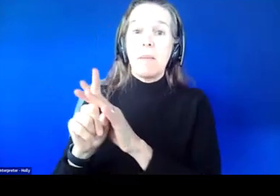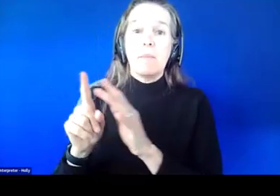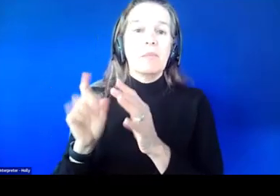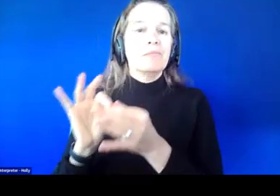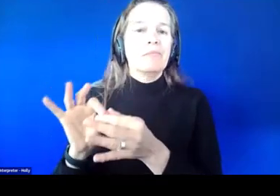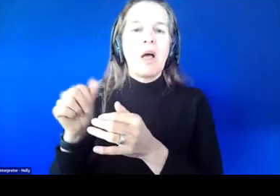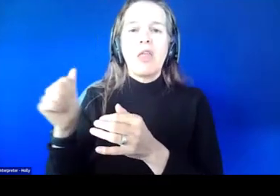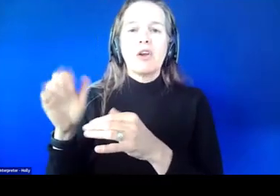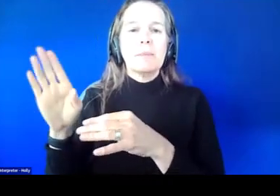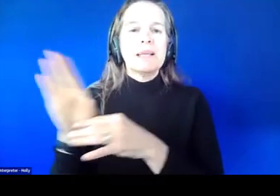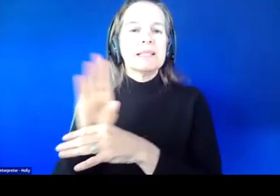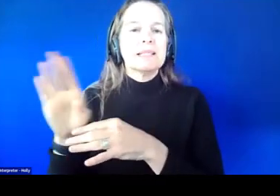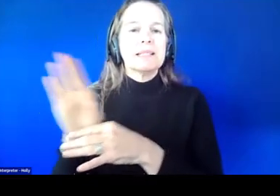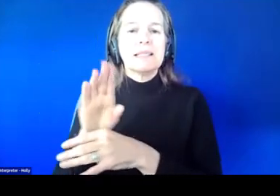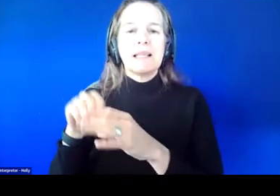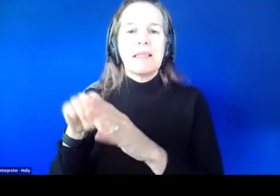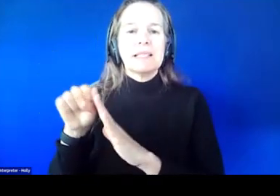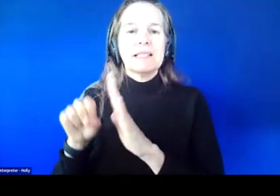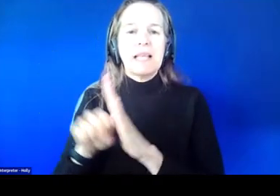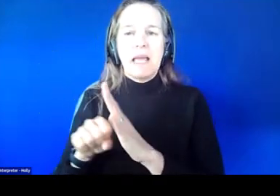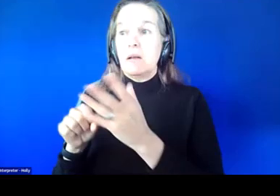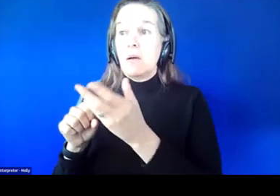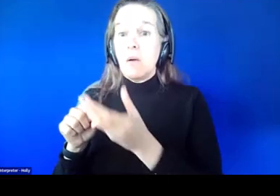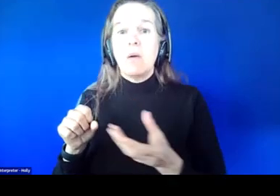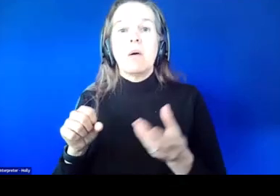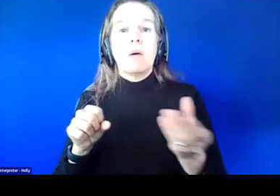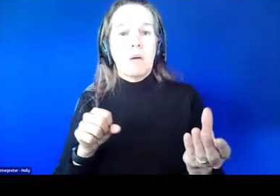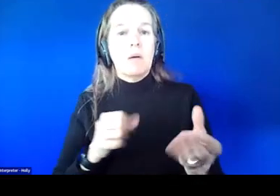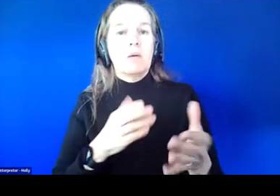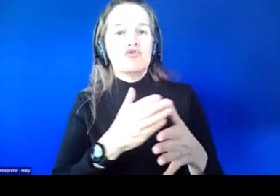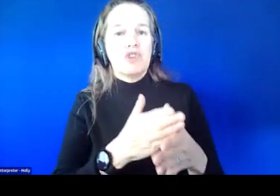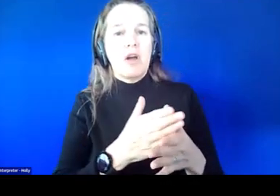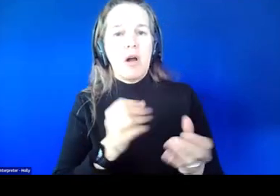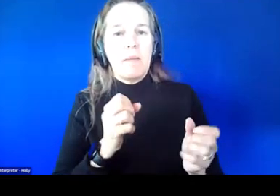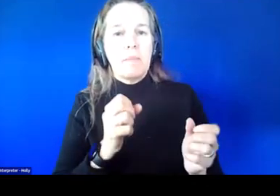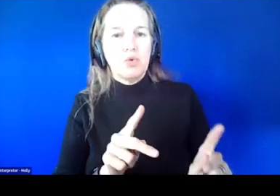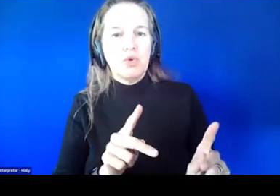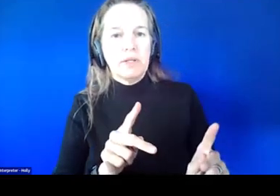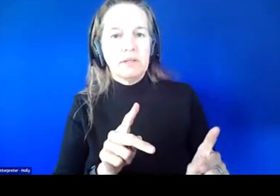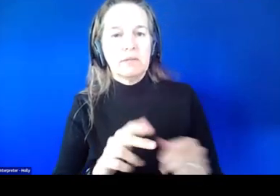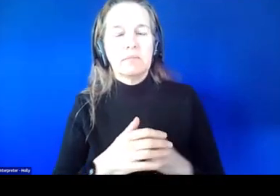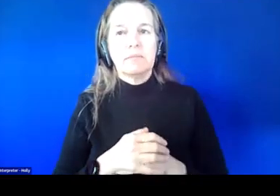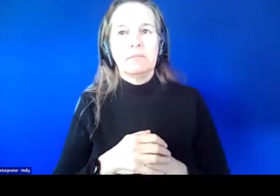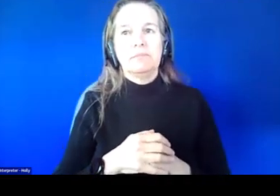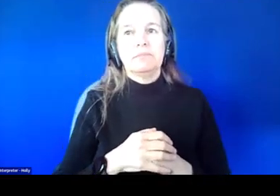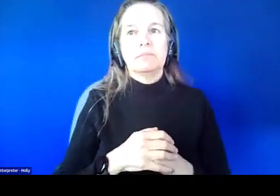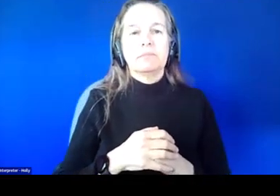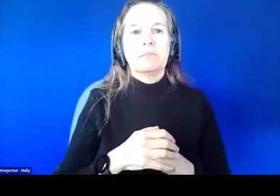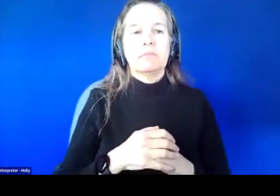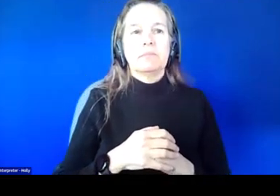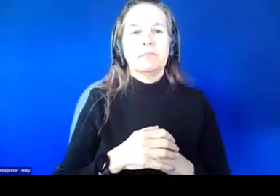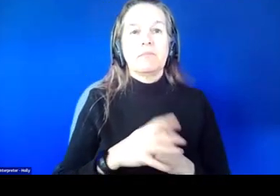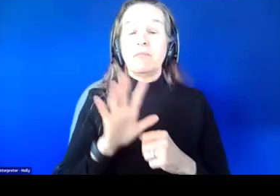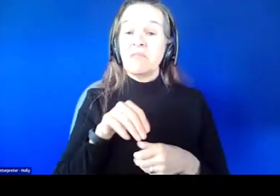the state um we share those opportunities with them as well um you know more internally we give presentations